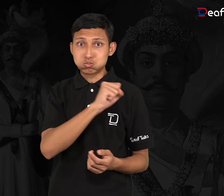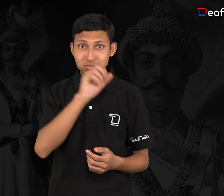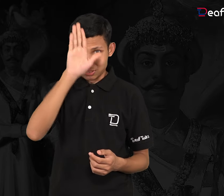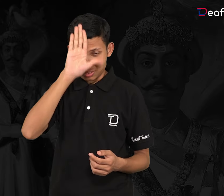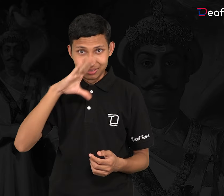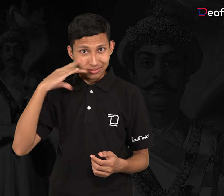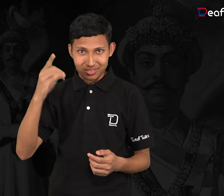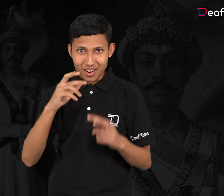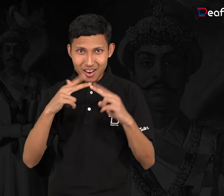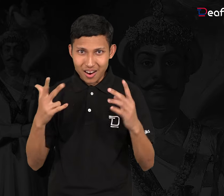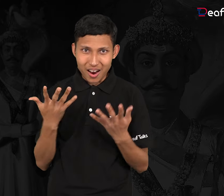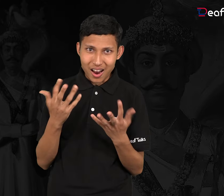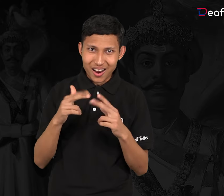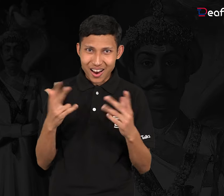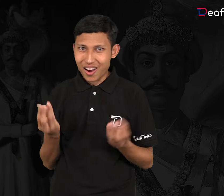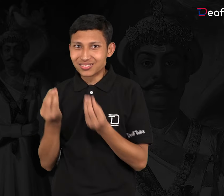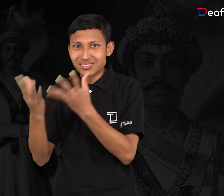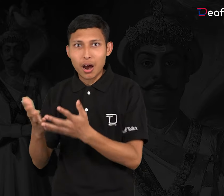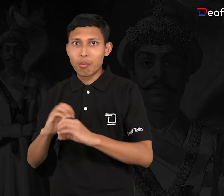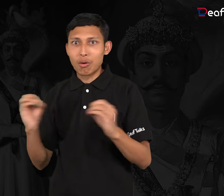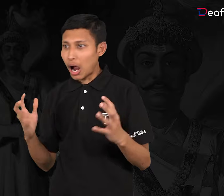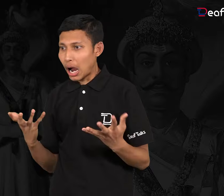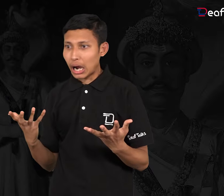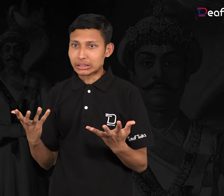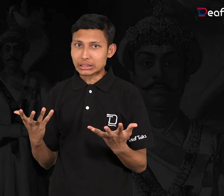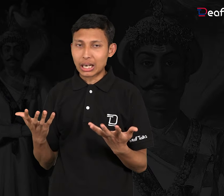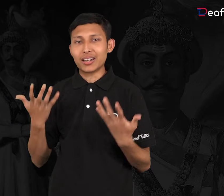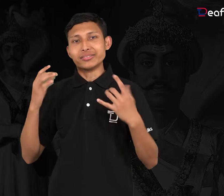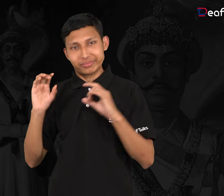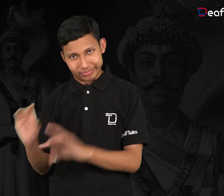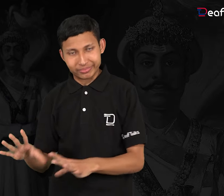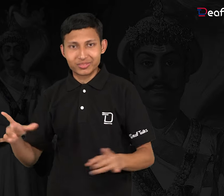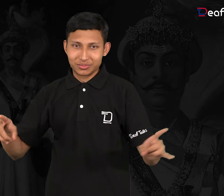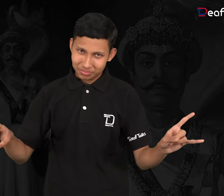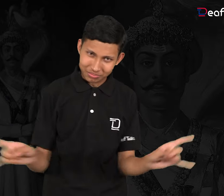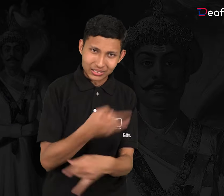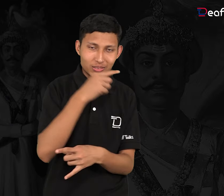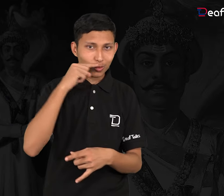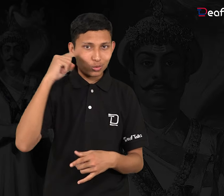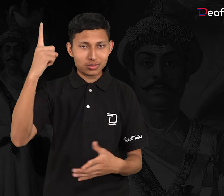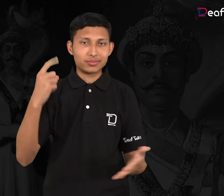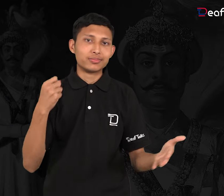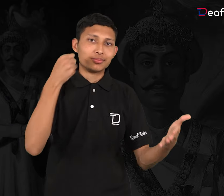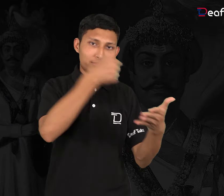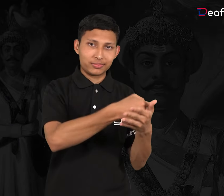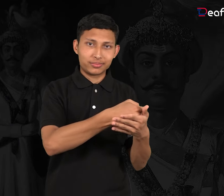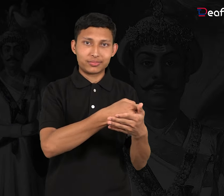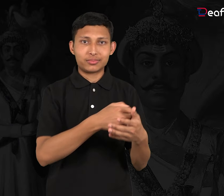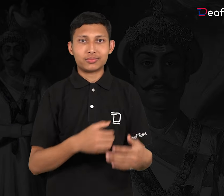Prithvi Narayan Shah returned to Gorkha empty-handed.